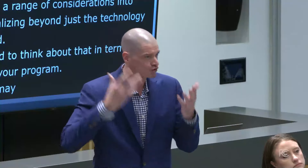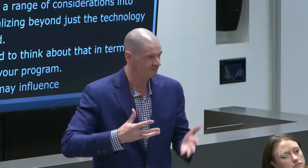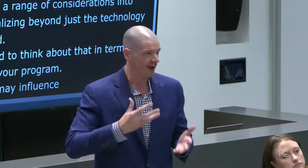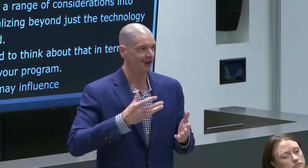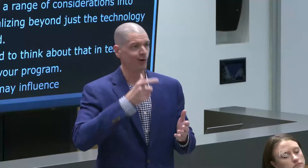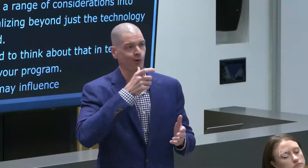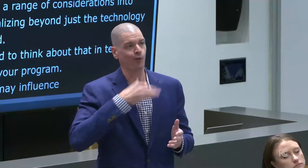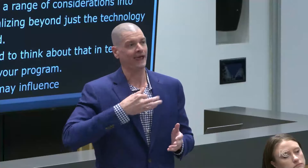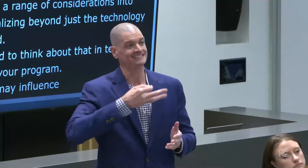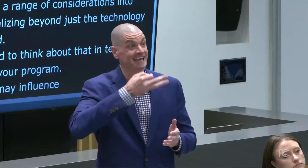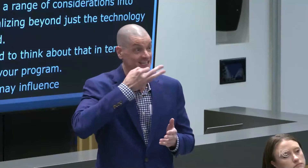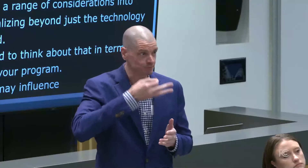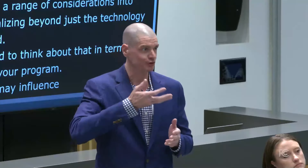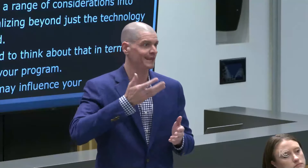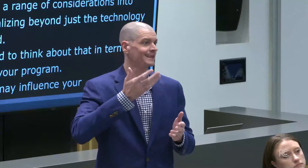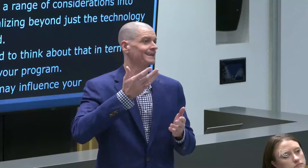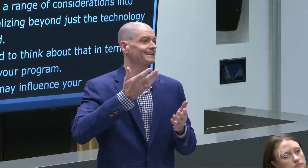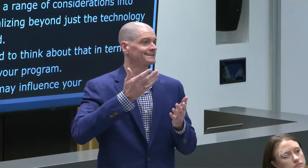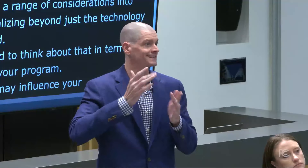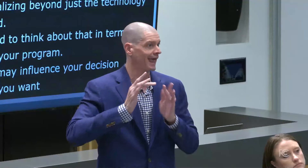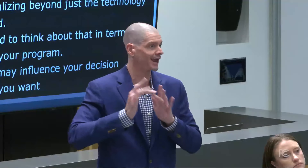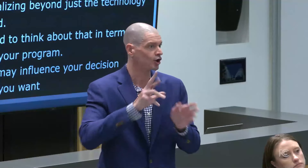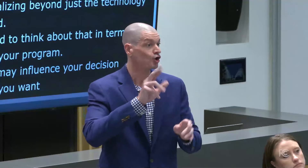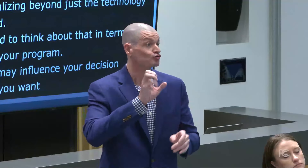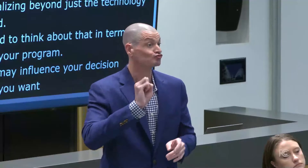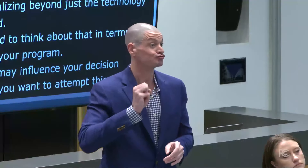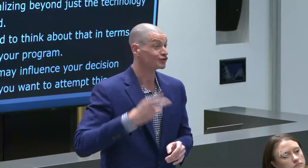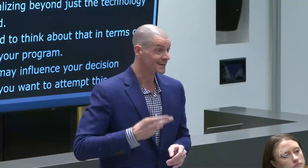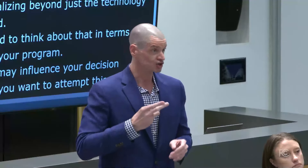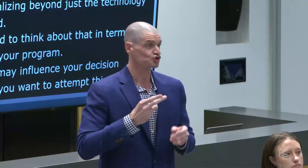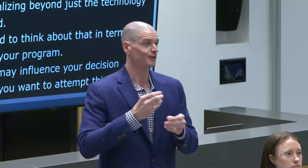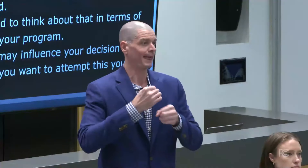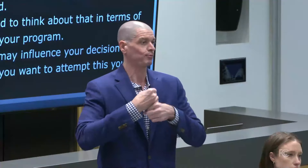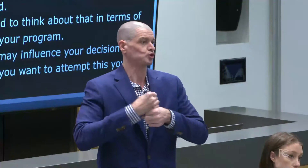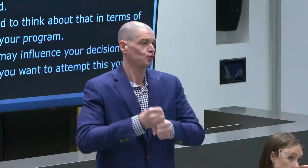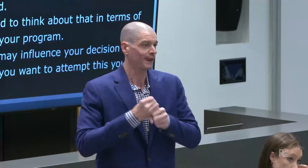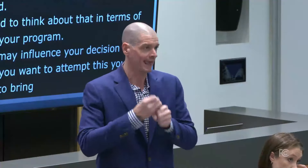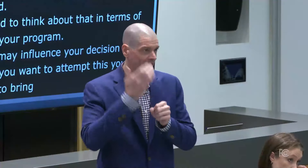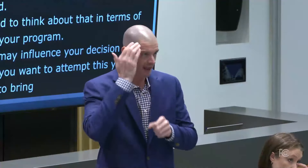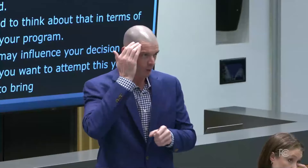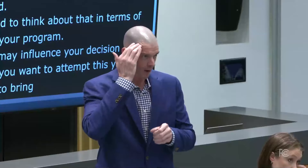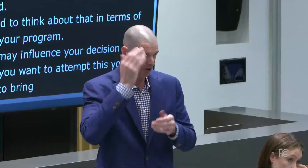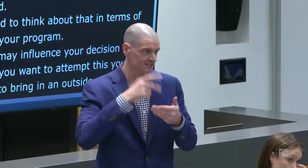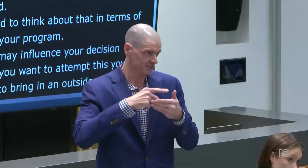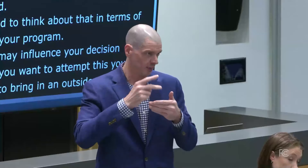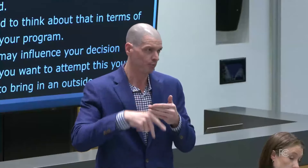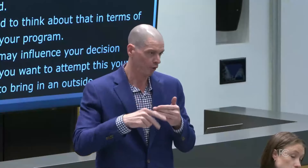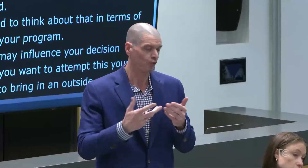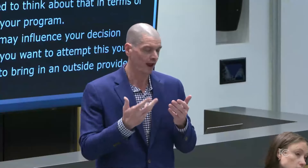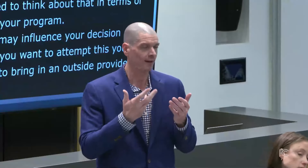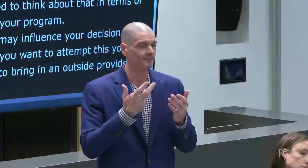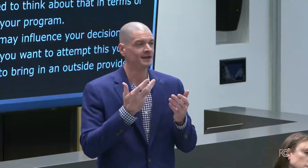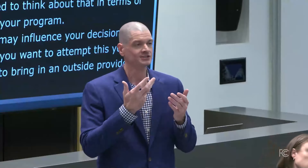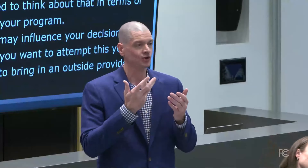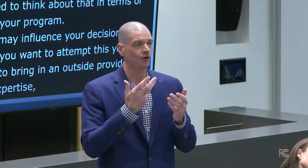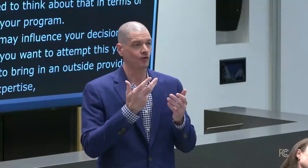YOUR PROGRAM. AND WHAT MAY INFLUENCE YOUR DECISION MAYBE DO YOU WANT TO ATTEMPT THIS YOURSELF.